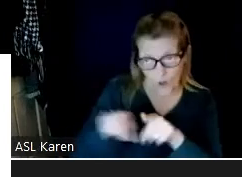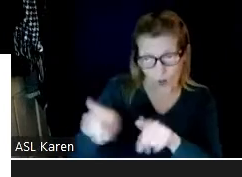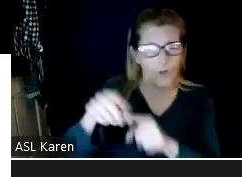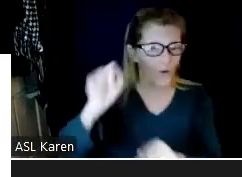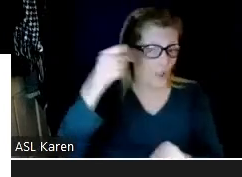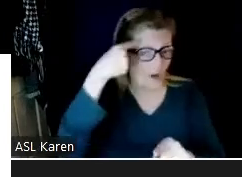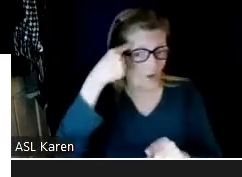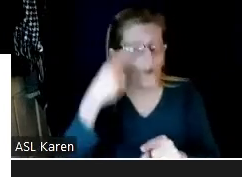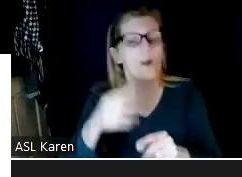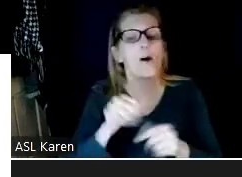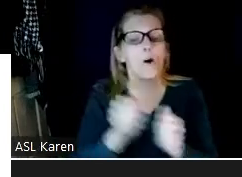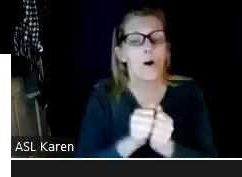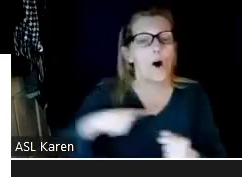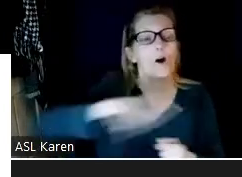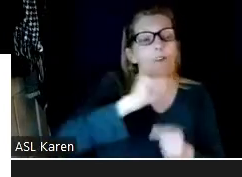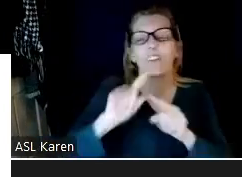with requests from all other agencies.